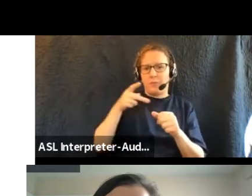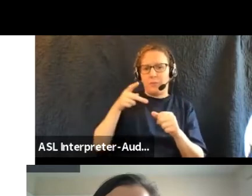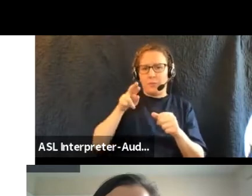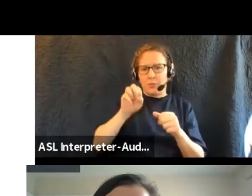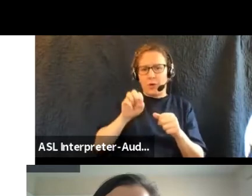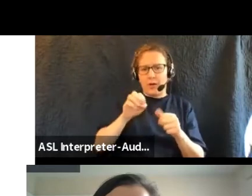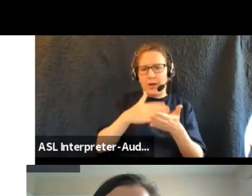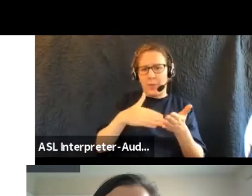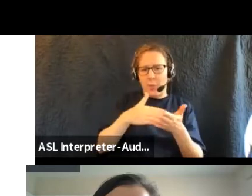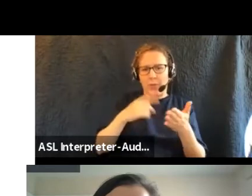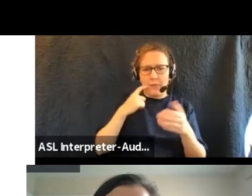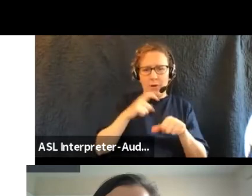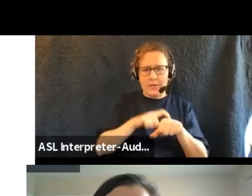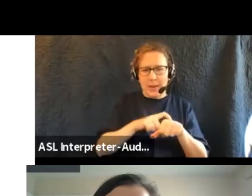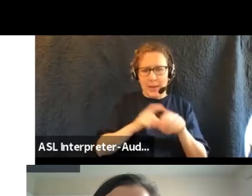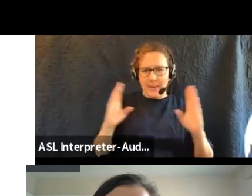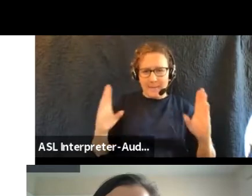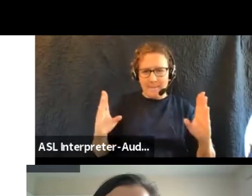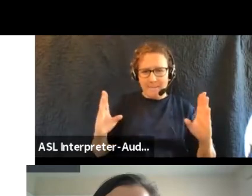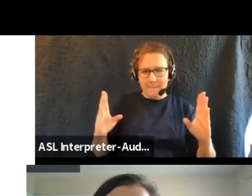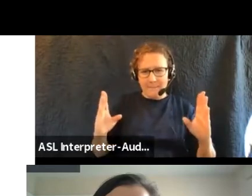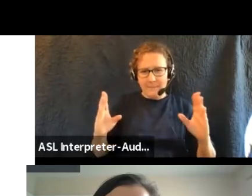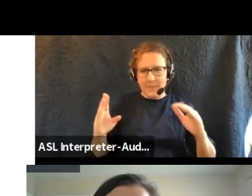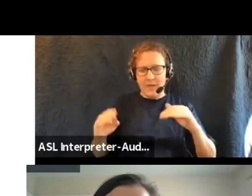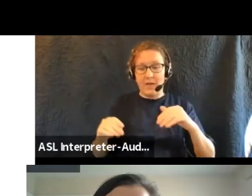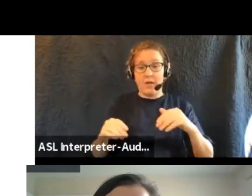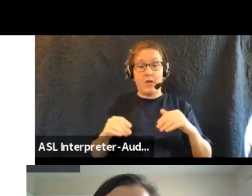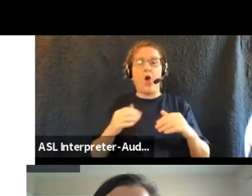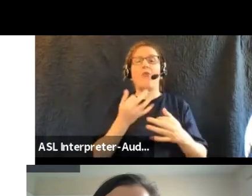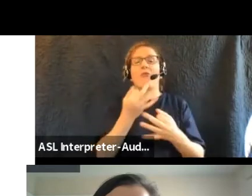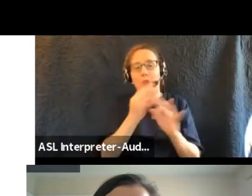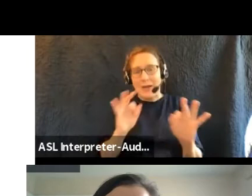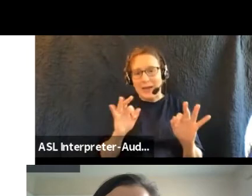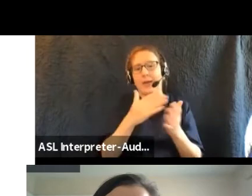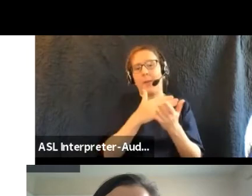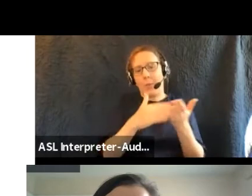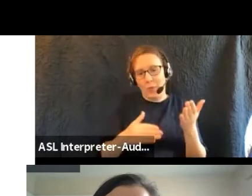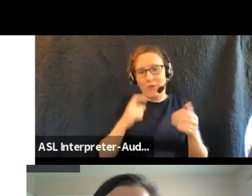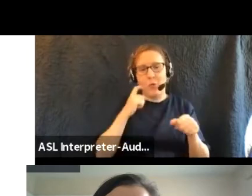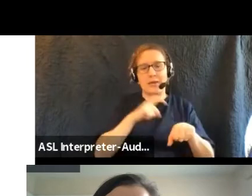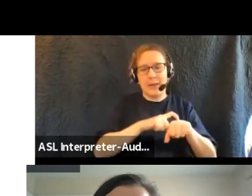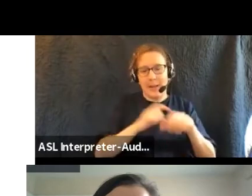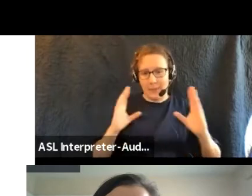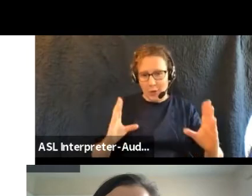And others that are free all the time, so I think YouTube is a good start for a lot